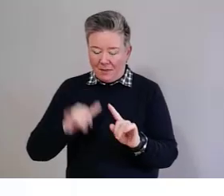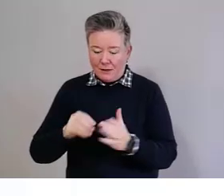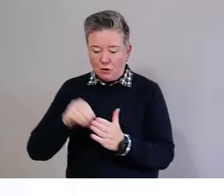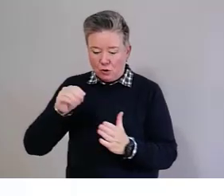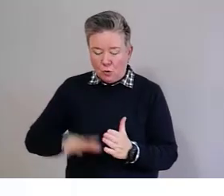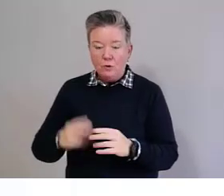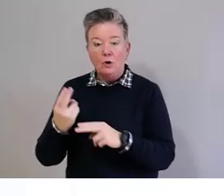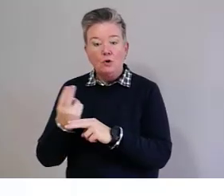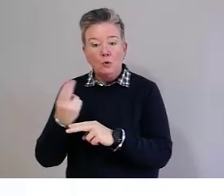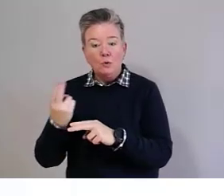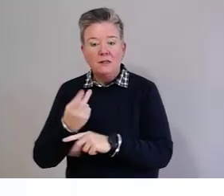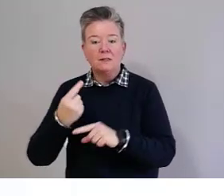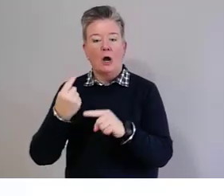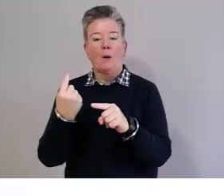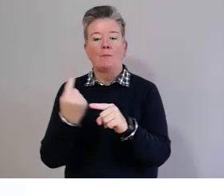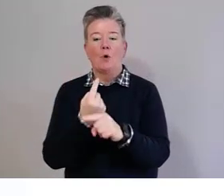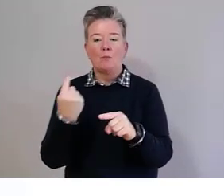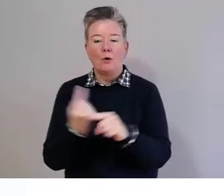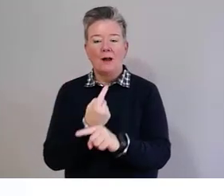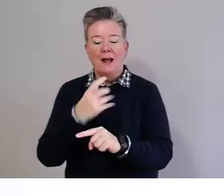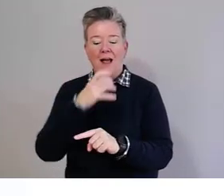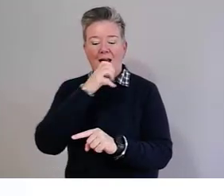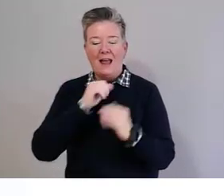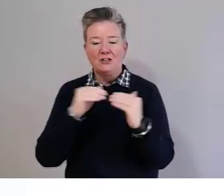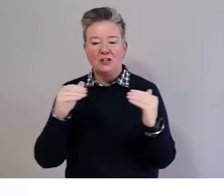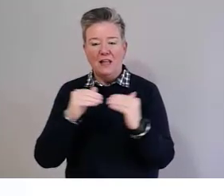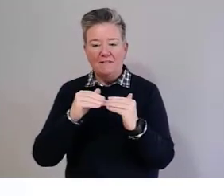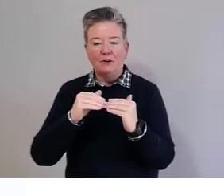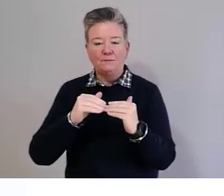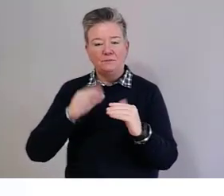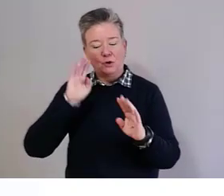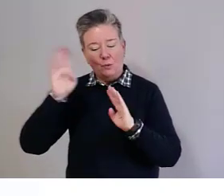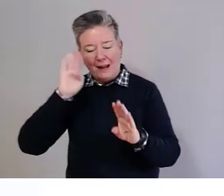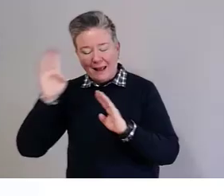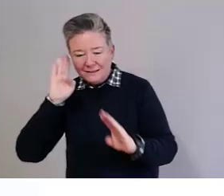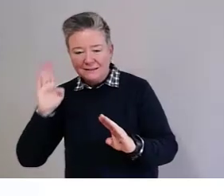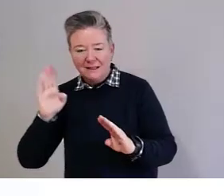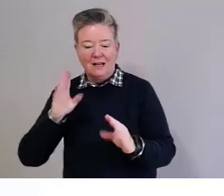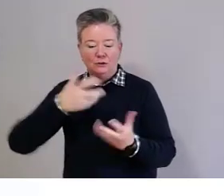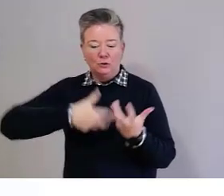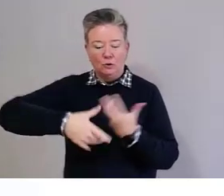uses appropriate age level greetings and social language with peers.